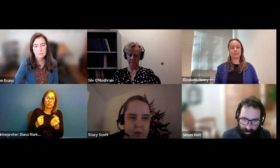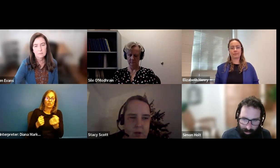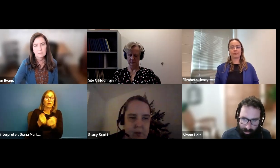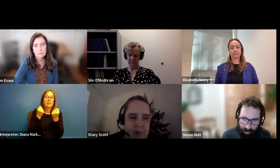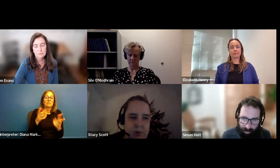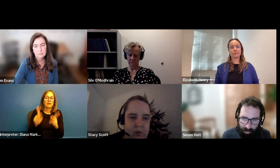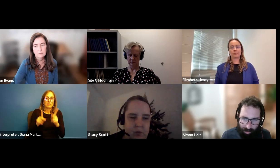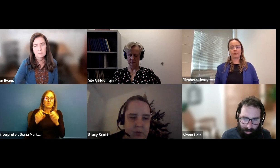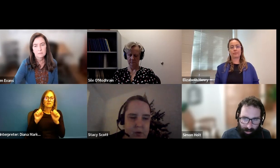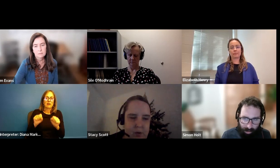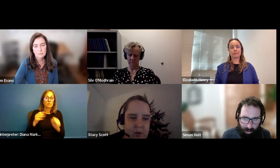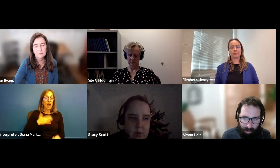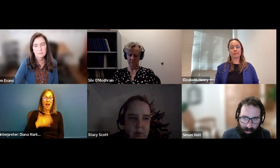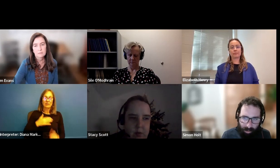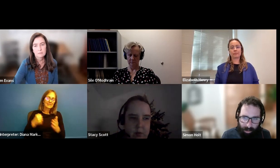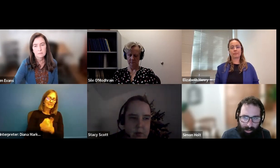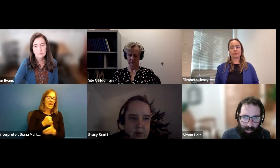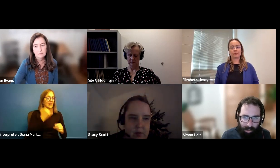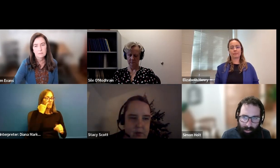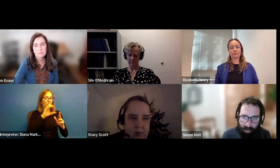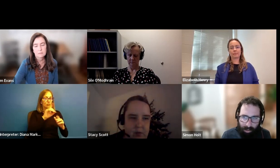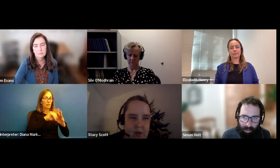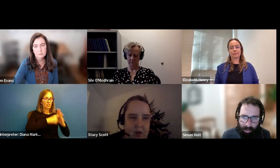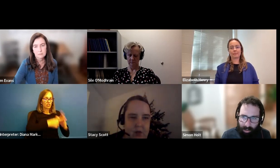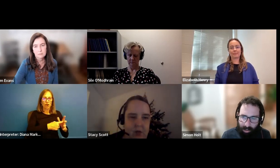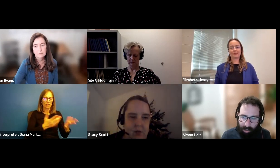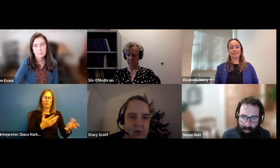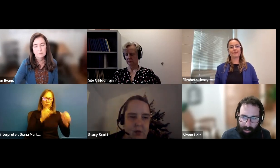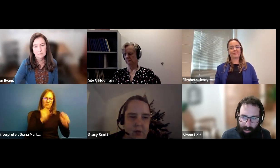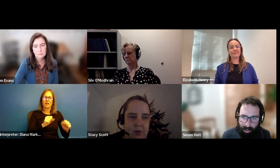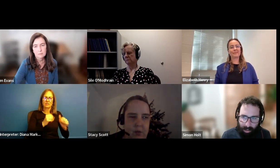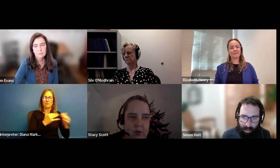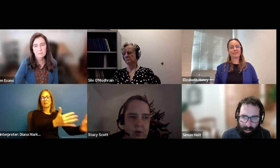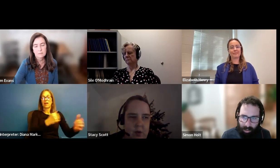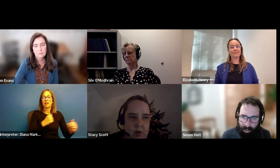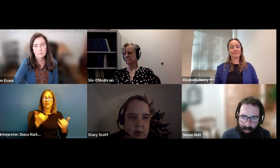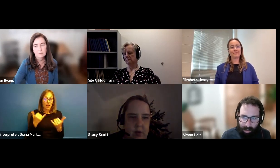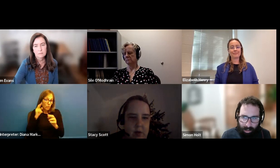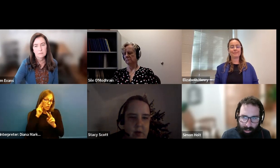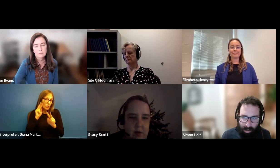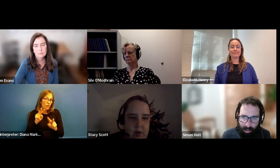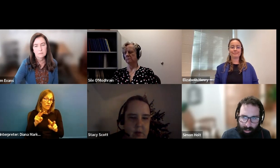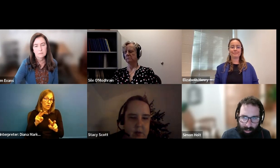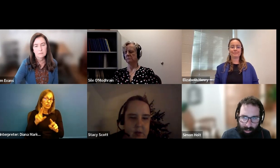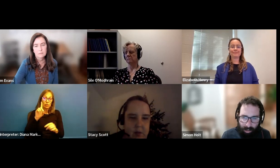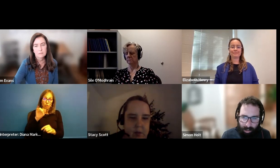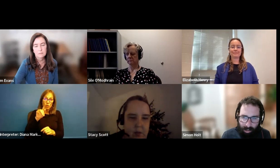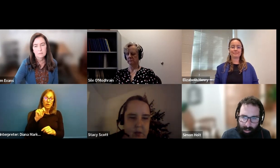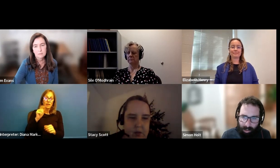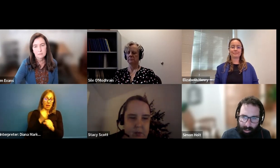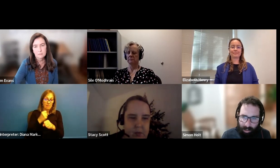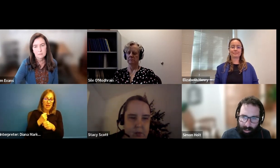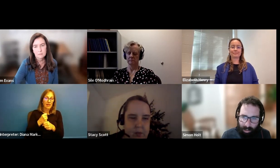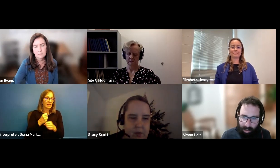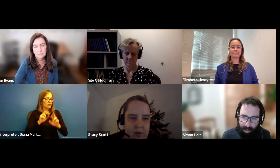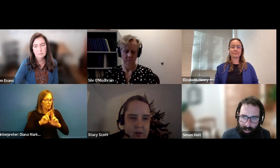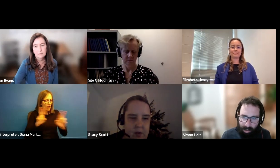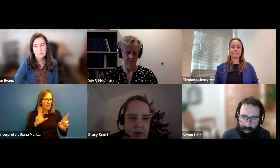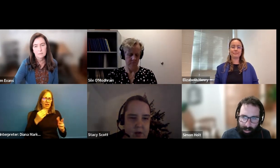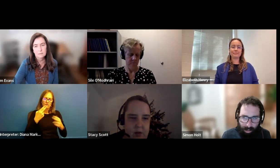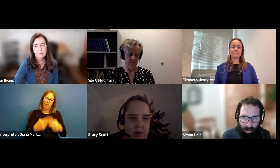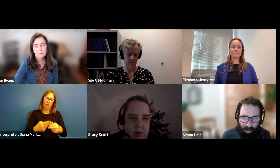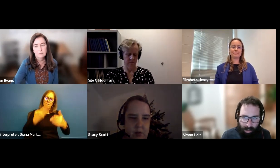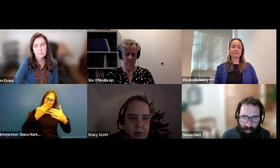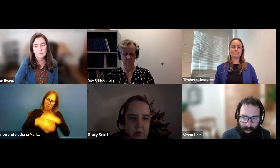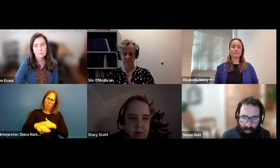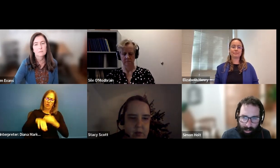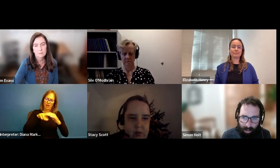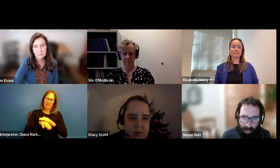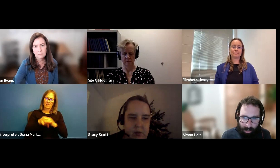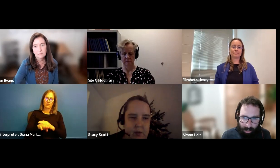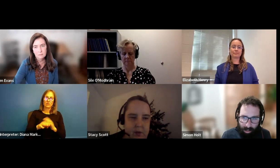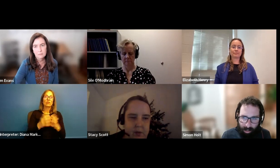Stacy Scott: But had we been able to do it from start, it would have been a completely different story, and certainly looking forward, doing it, making it born accessible content. It is much more affordable than retrofitting it.